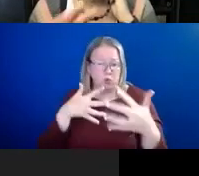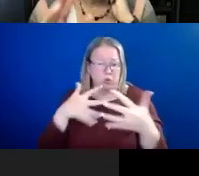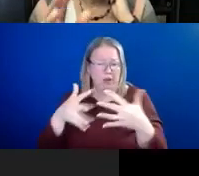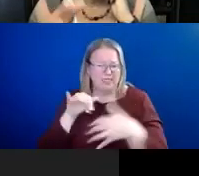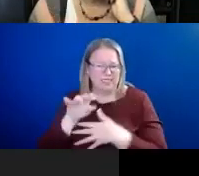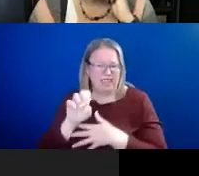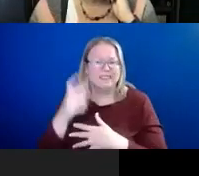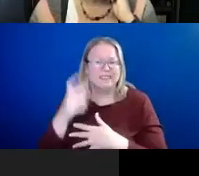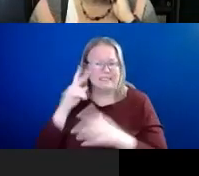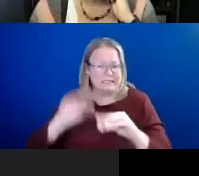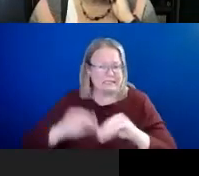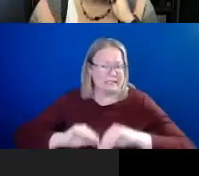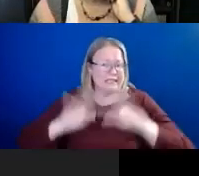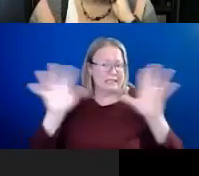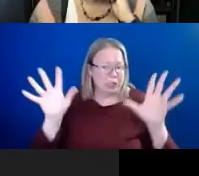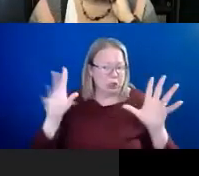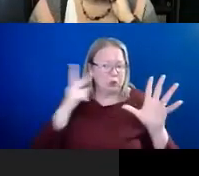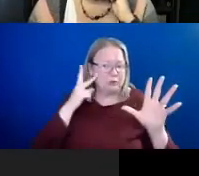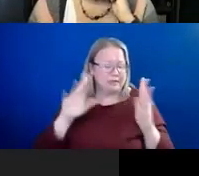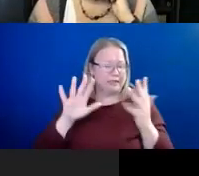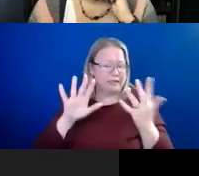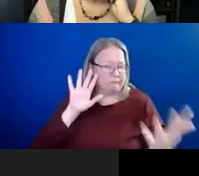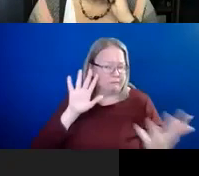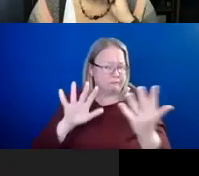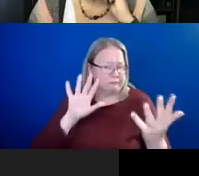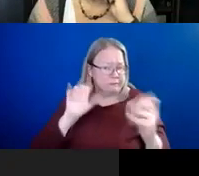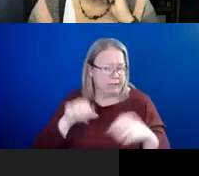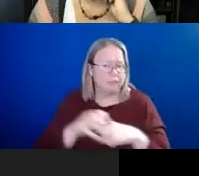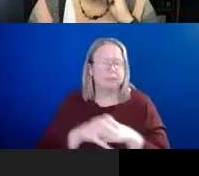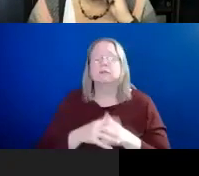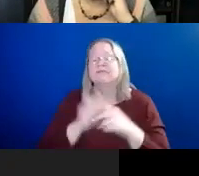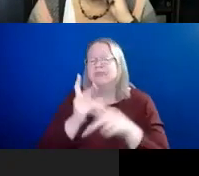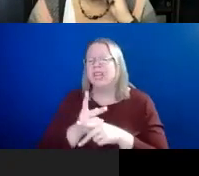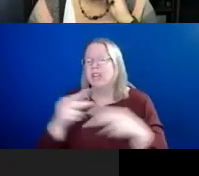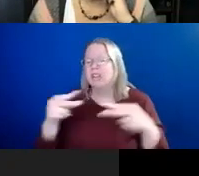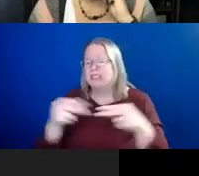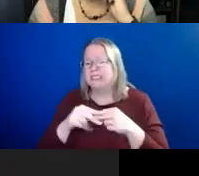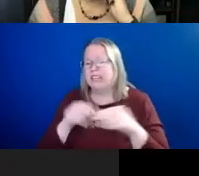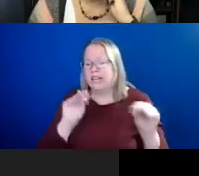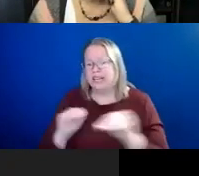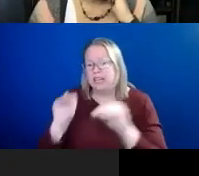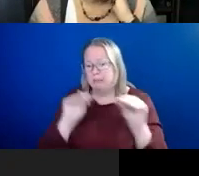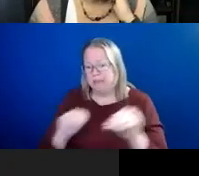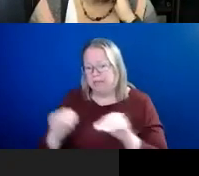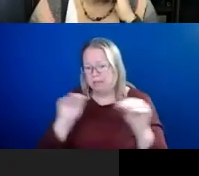13:28:40 the contrast looks. Be cautious of slide animations and stroking gifts. I know it's